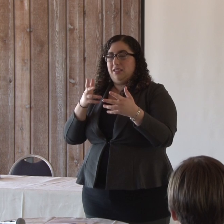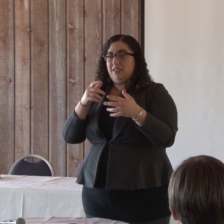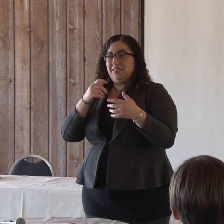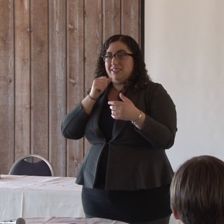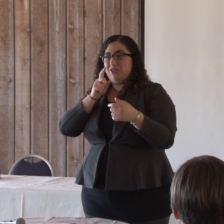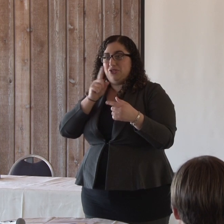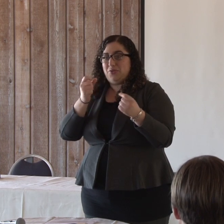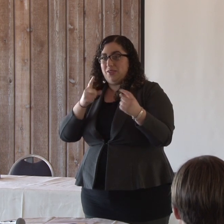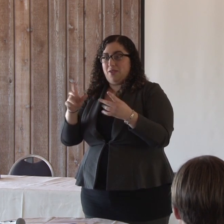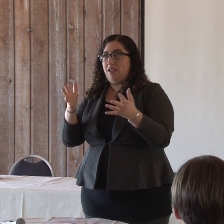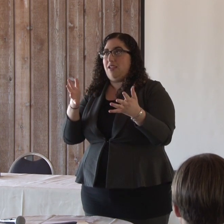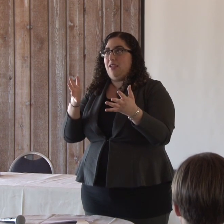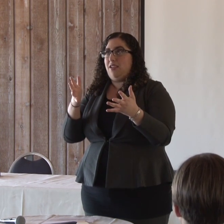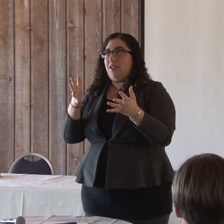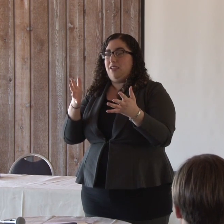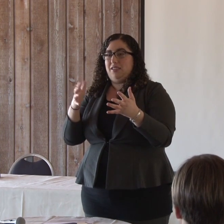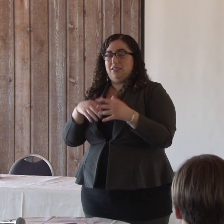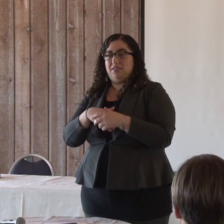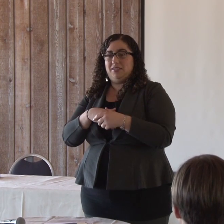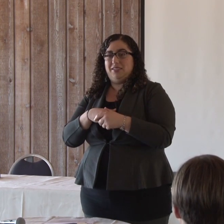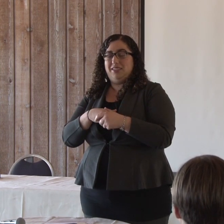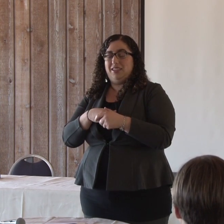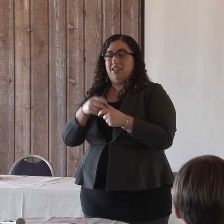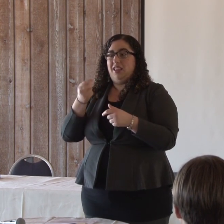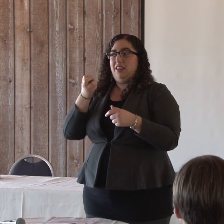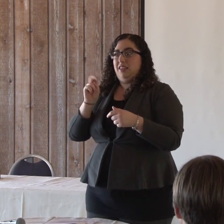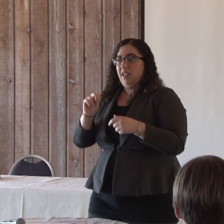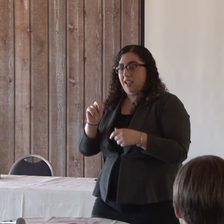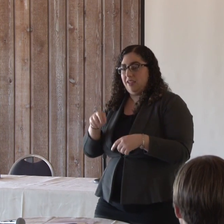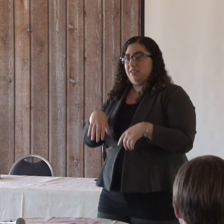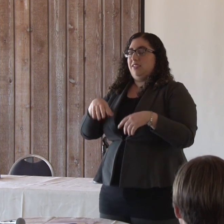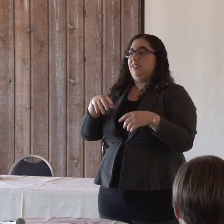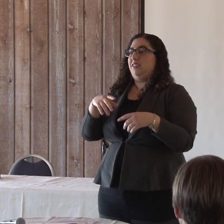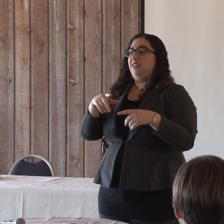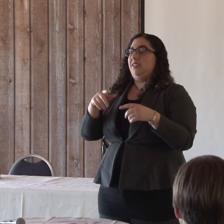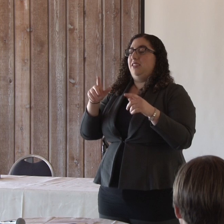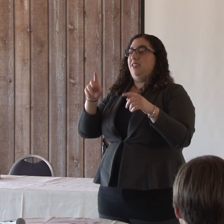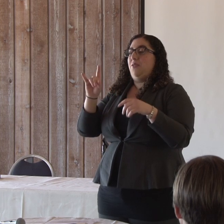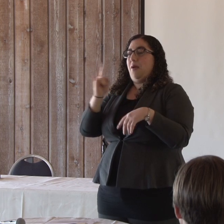at that moment that interpreter seeing the sign die. The Deaf person seeing that.